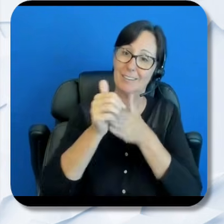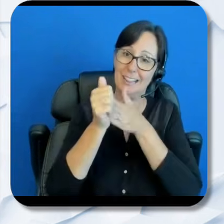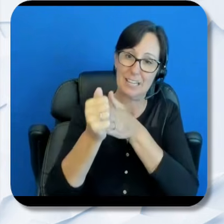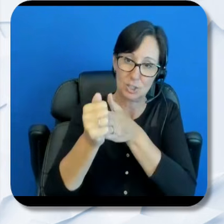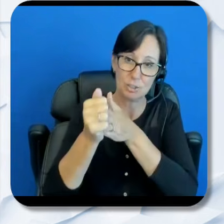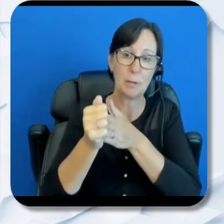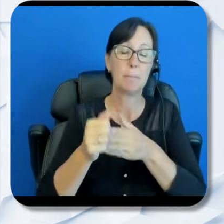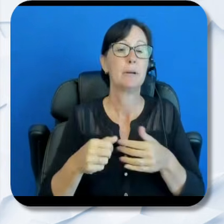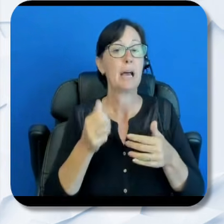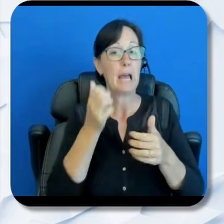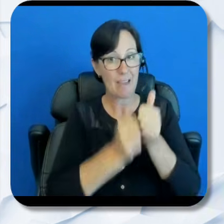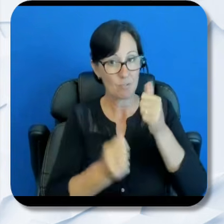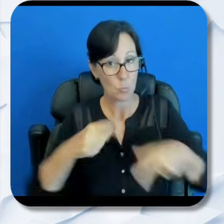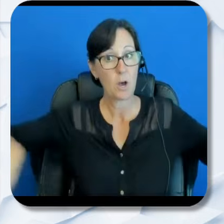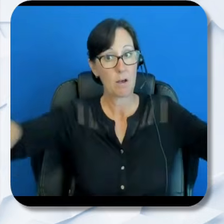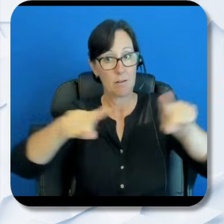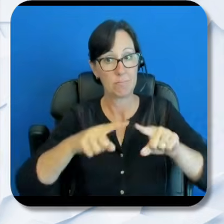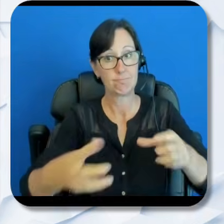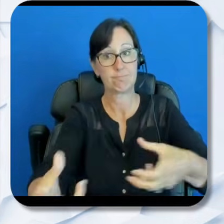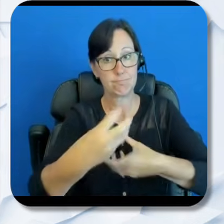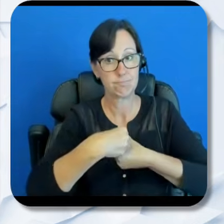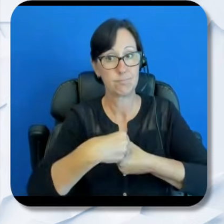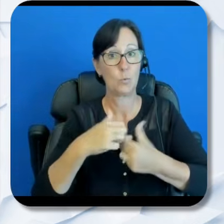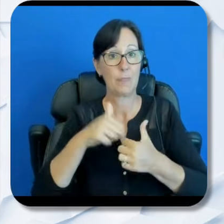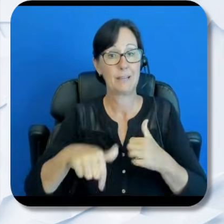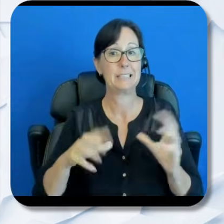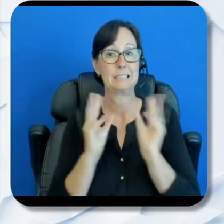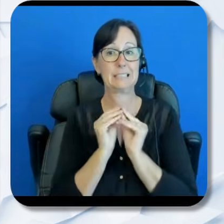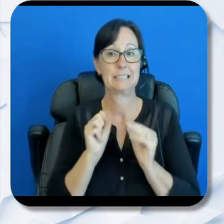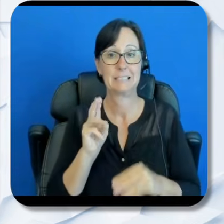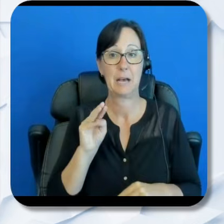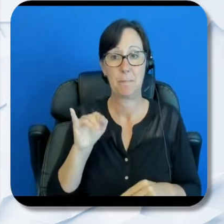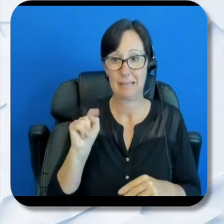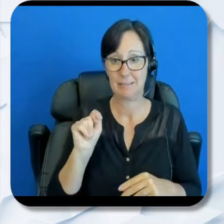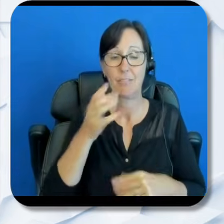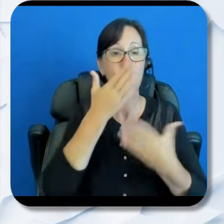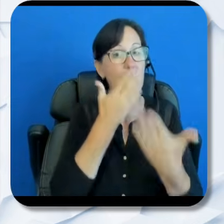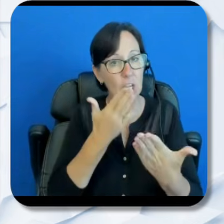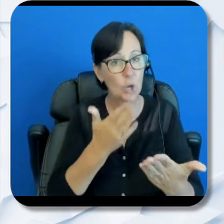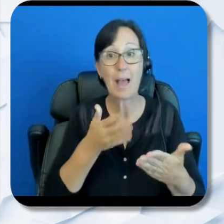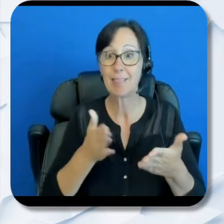and to everyone participating in today's summit. Thank you, and let the work begin.